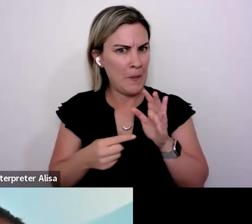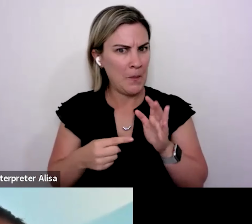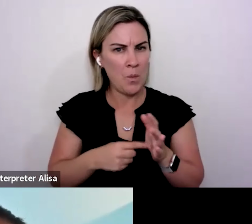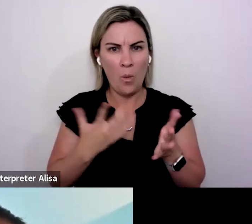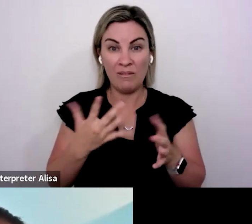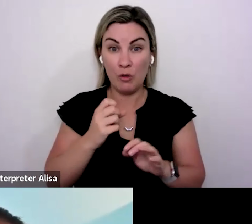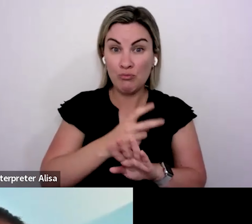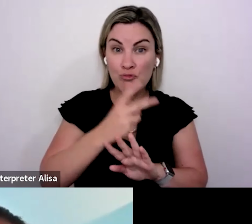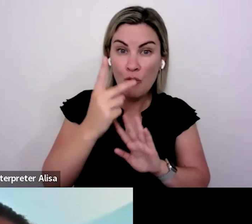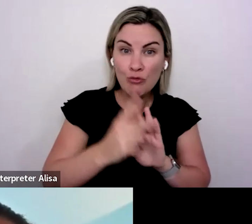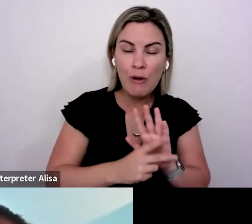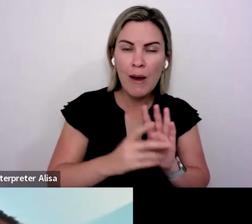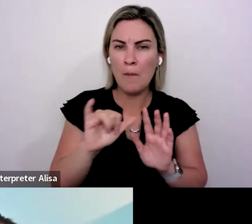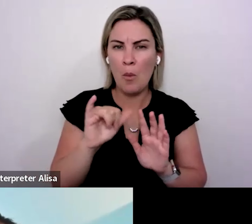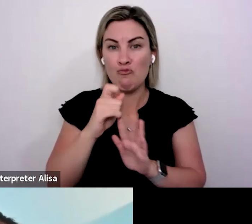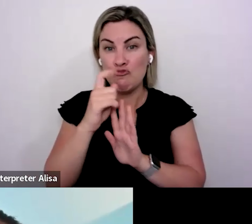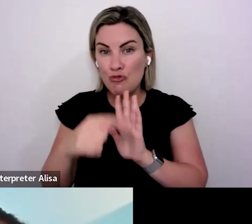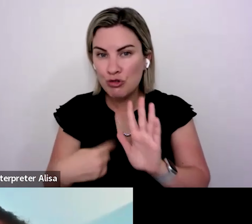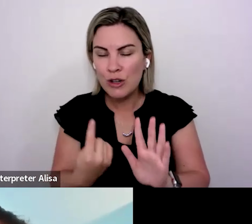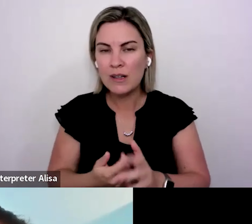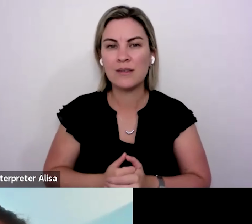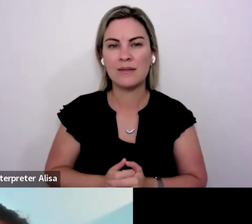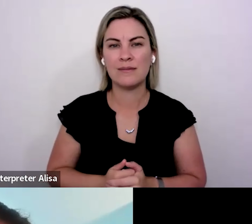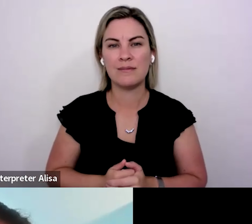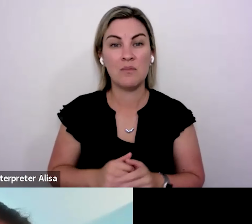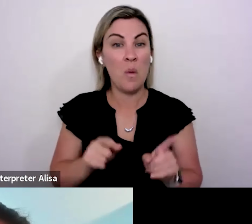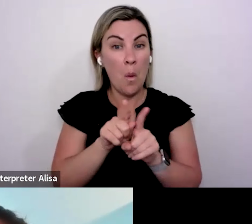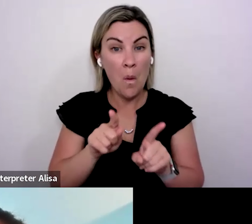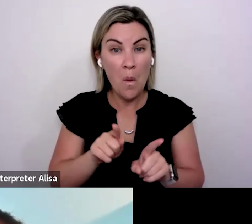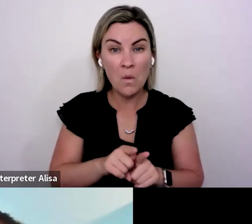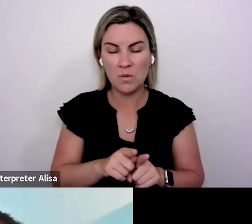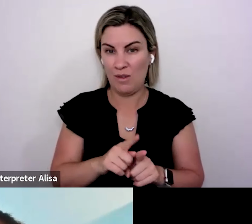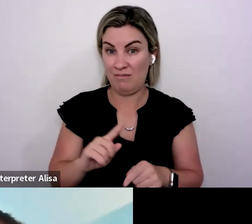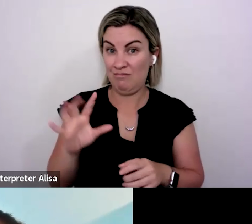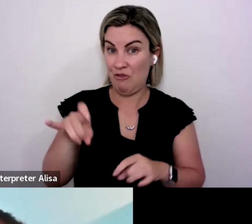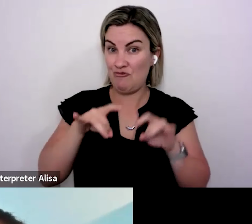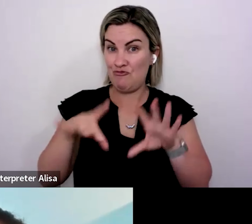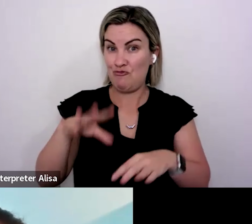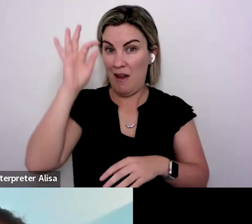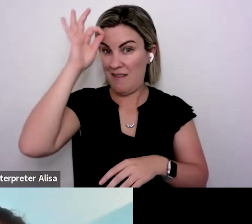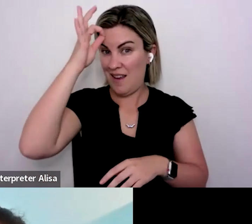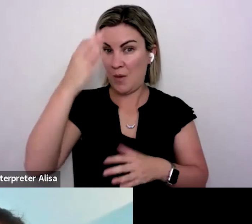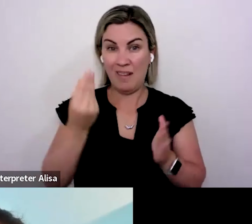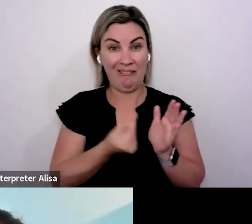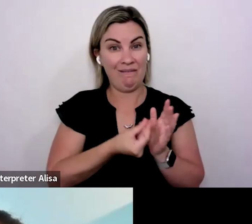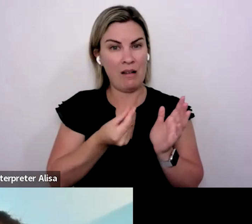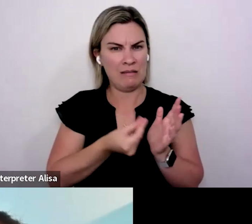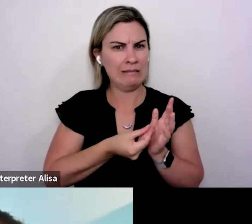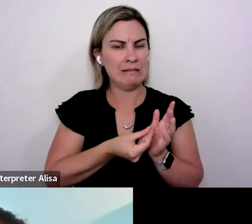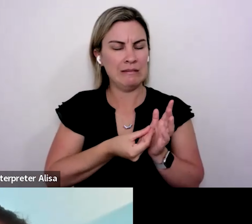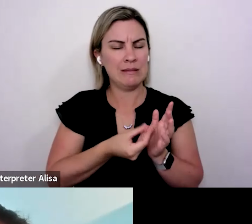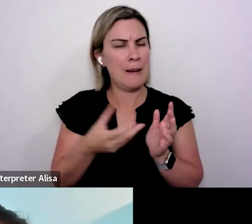And also, in terms of Australia Council funding, we do require that you have a read of